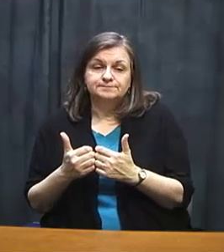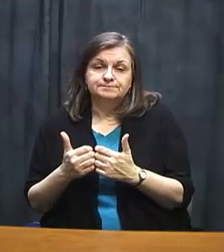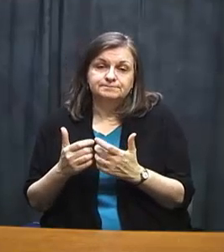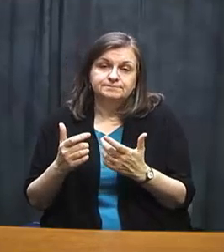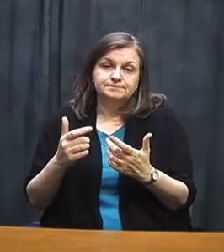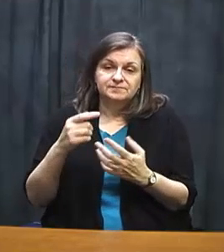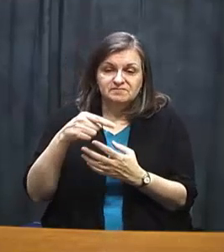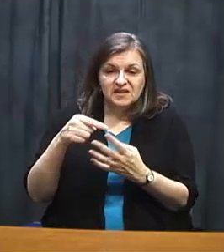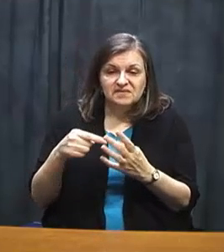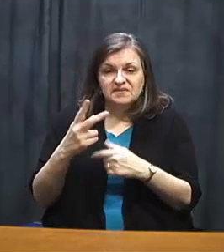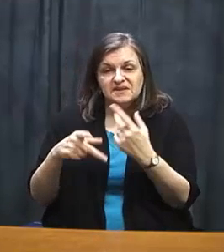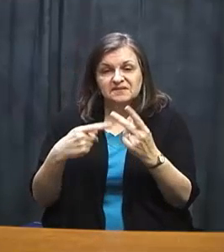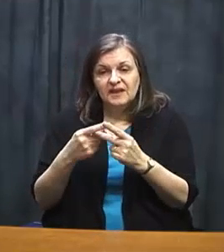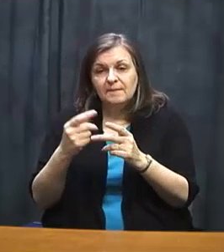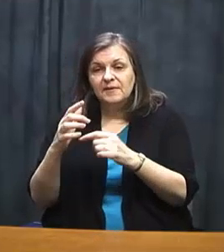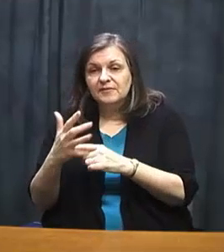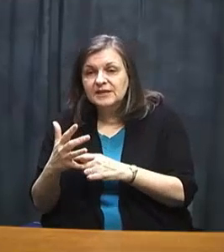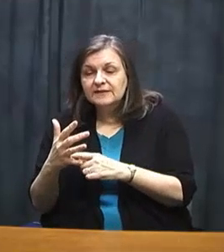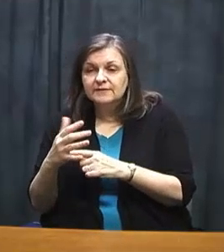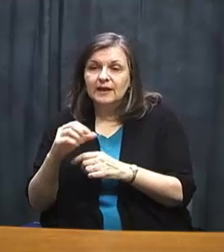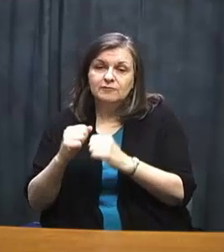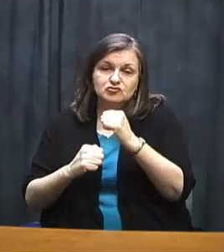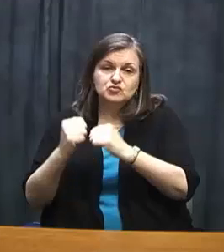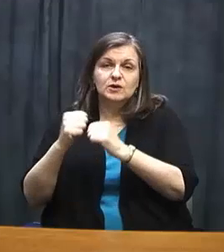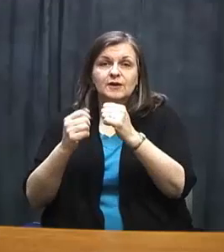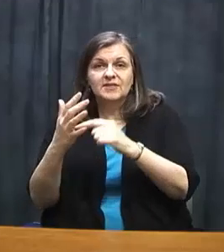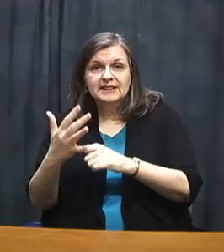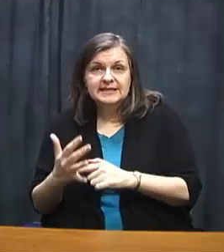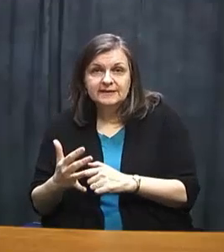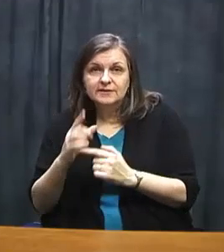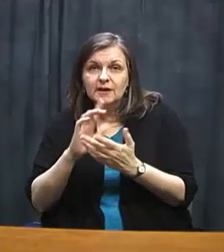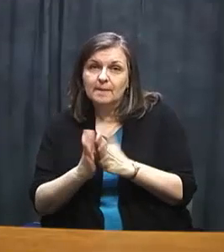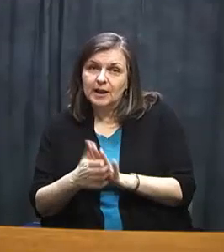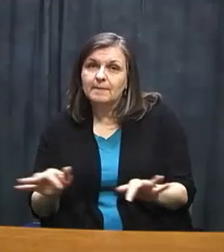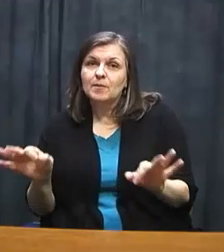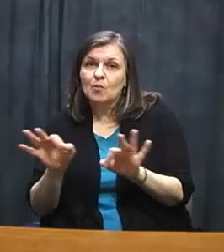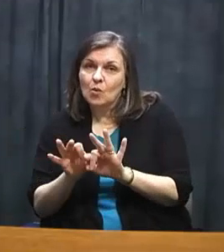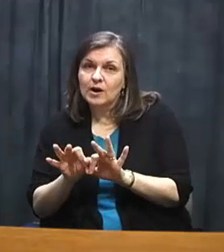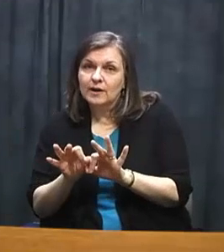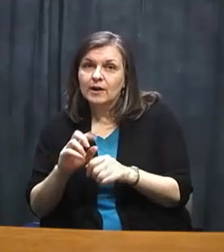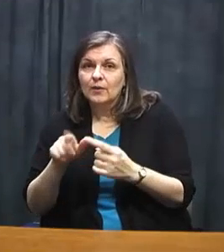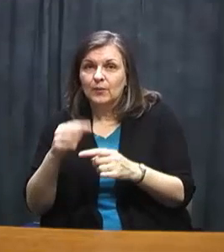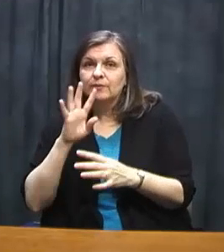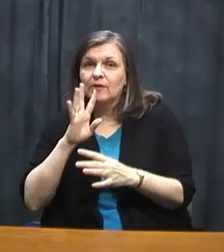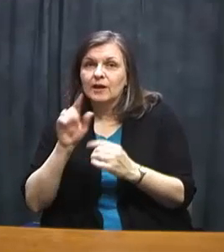and the structure of the leaves will be important when we talk about